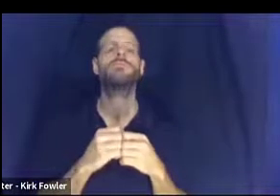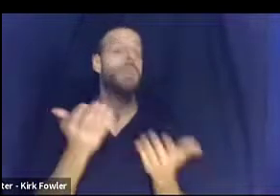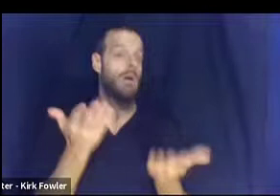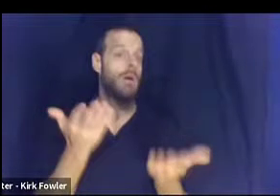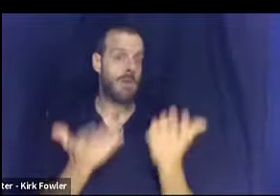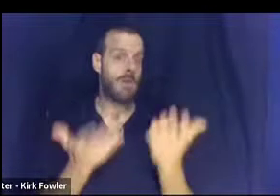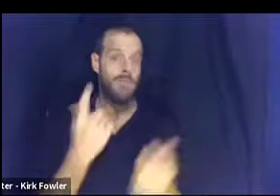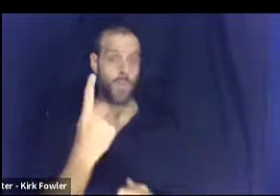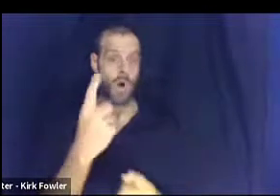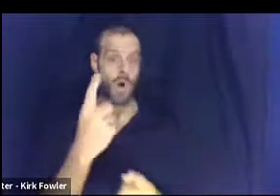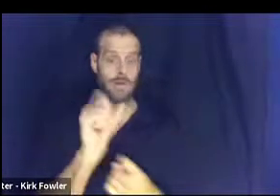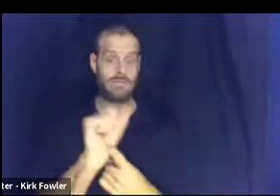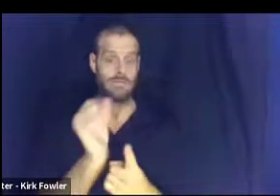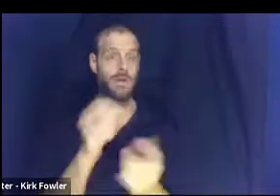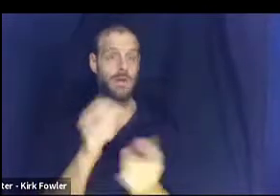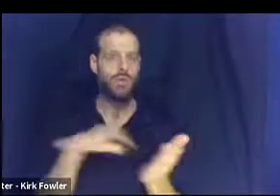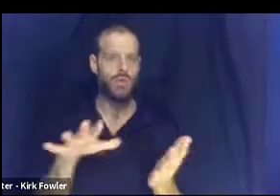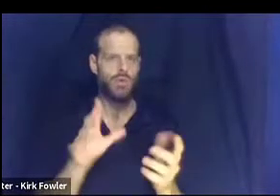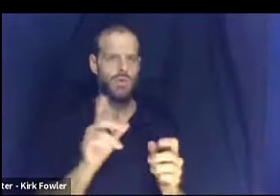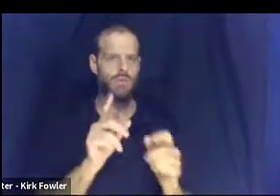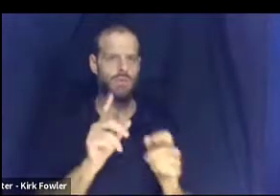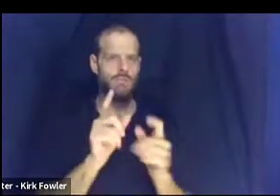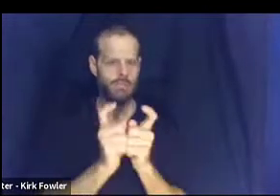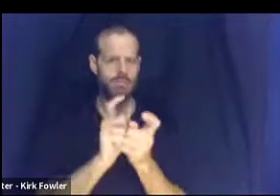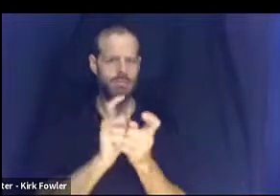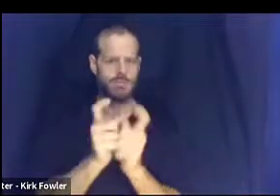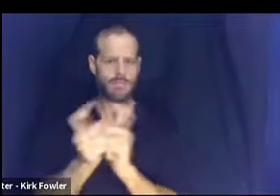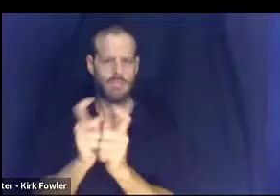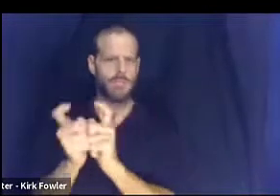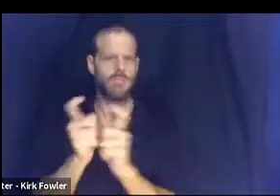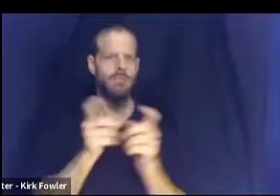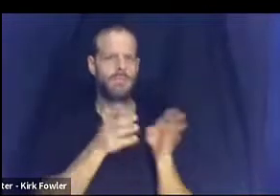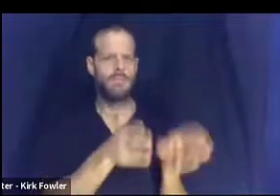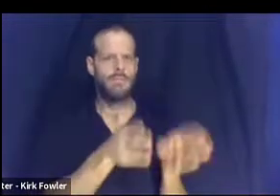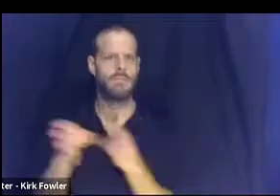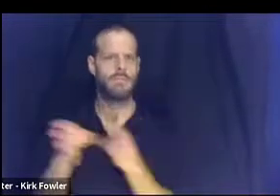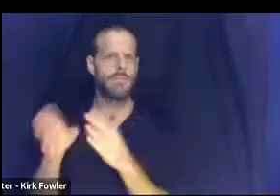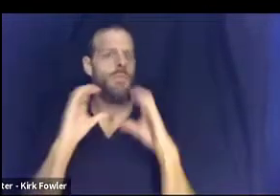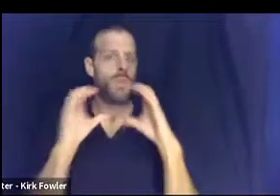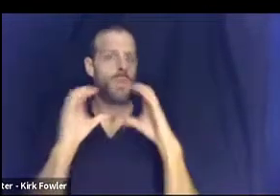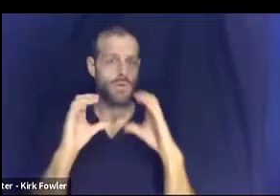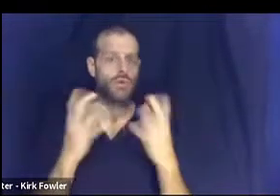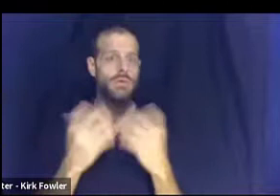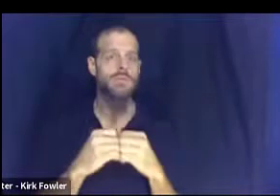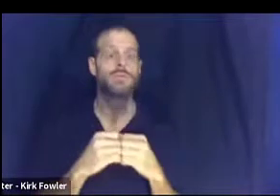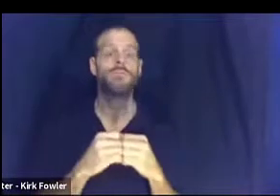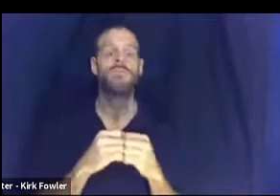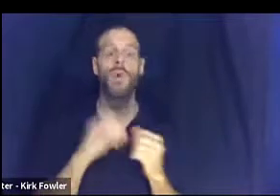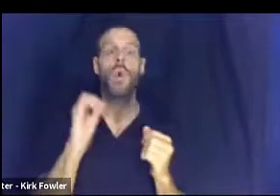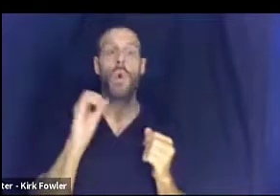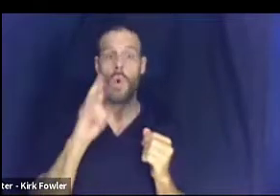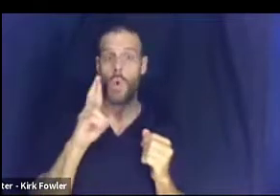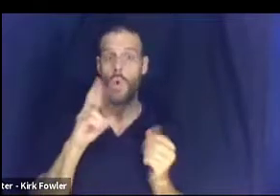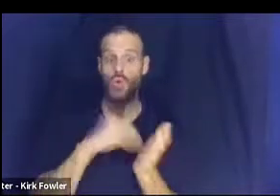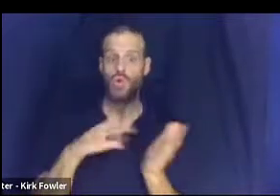or use different modes with different people, right? Because they've learned, oh, this is the person who signs with me. So, I'm gonna sign more with that person,